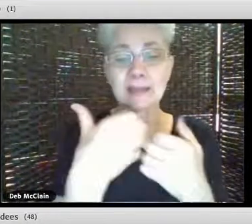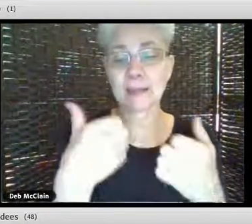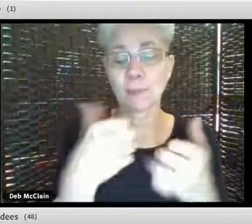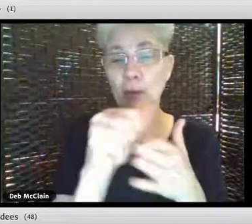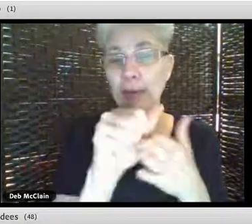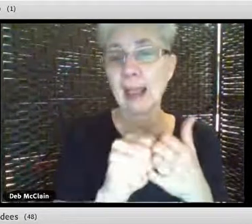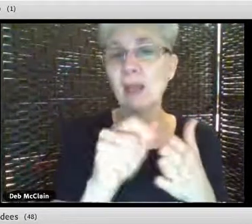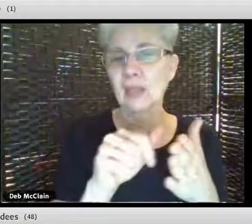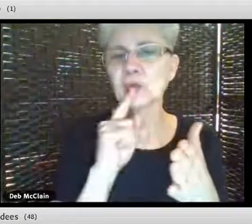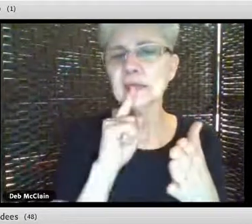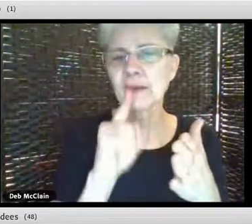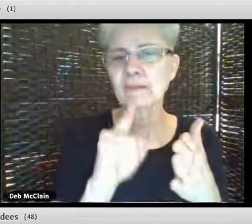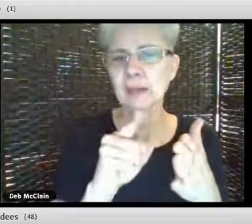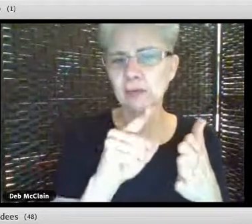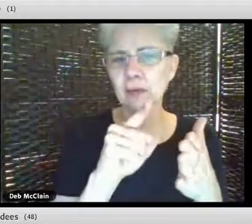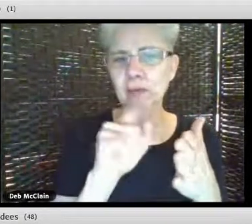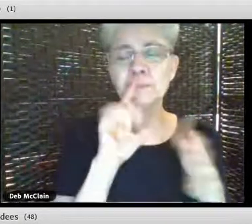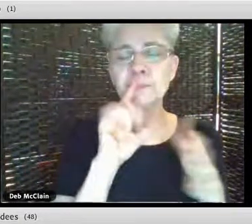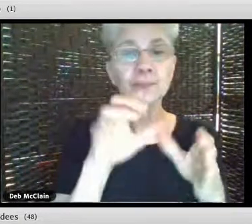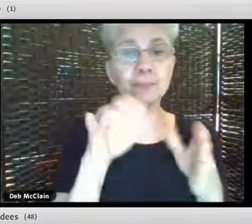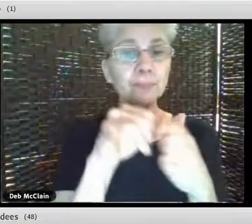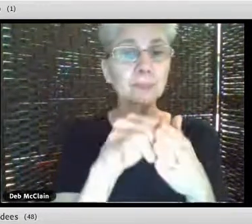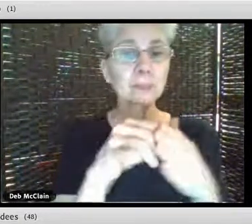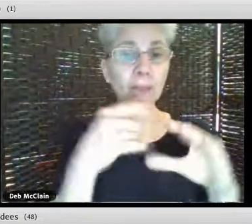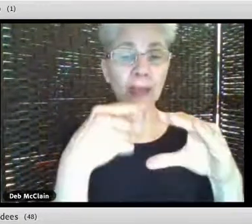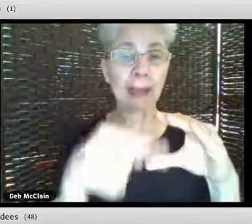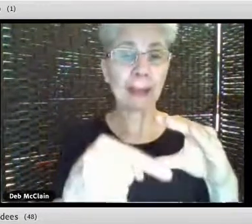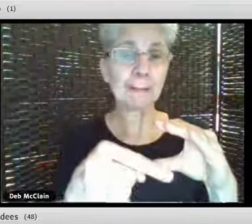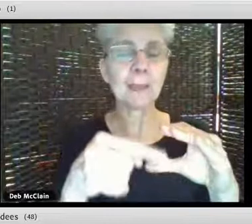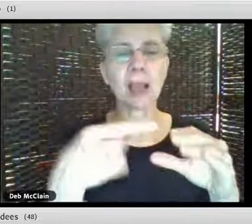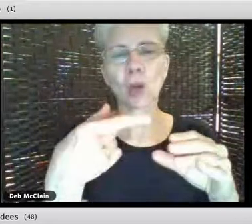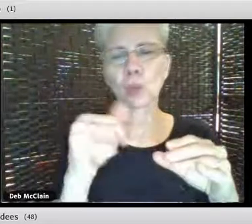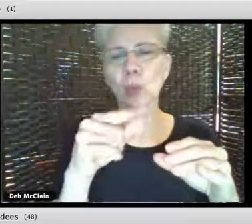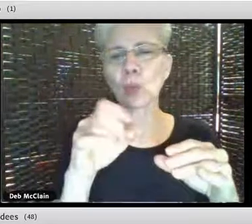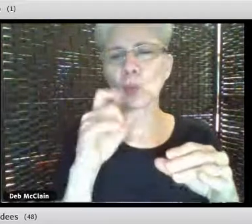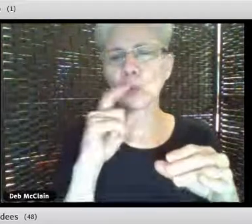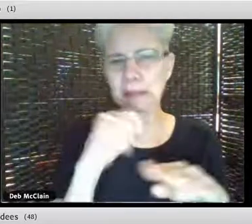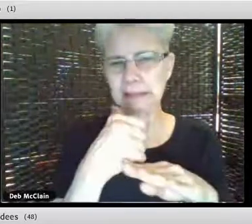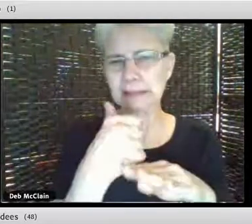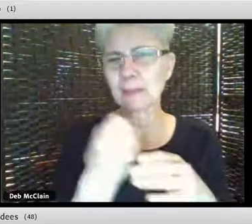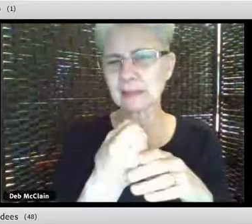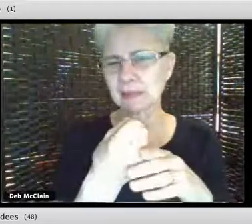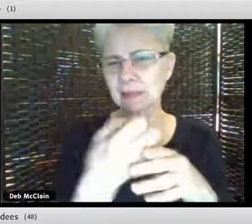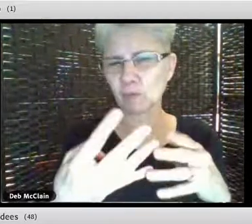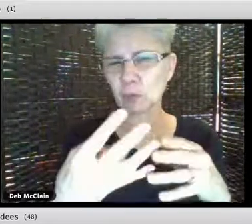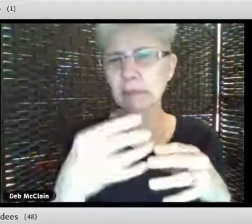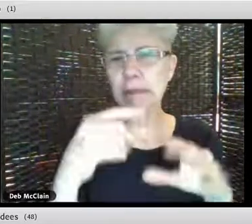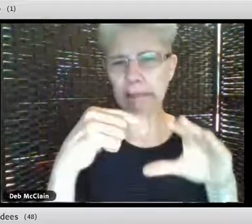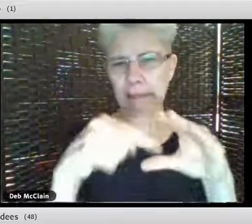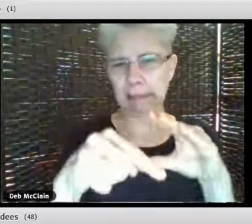you can definitely do that and e-mail -- And Google will let you set up multiple e-mail accounts. I think I have five or six,